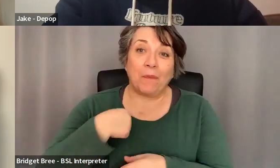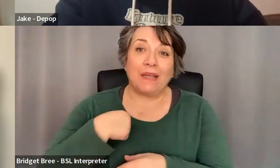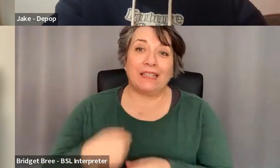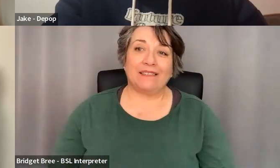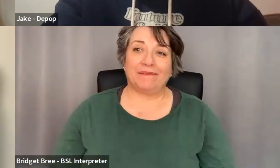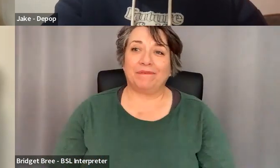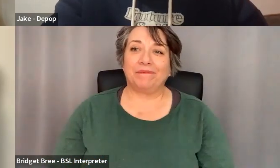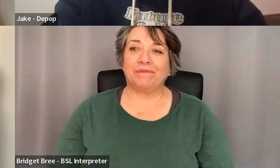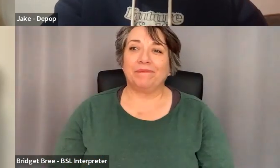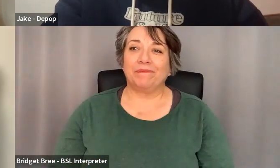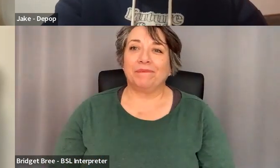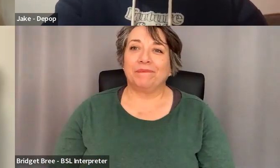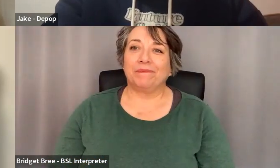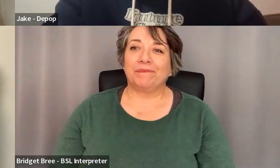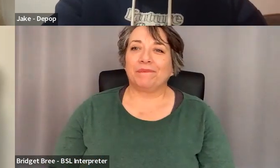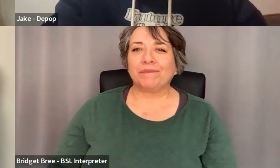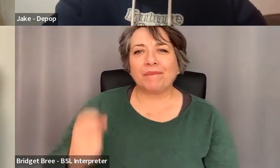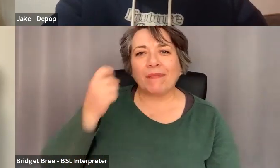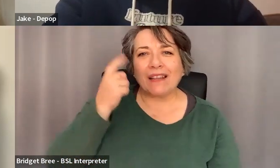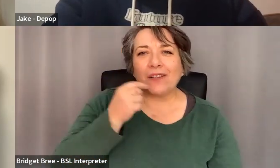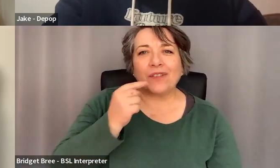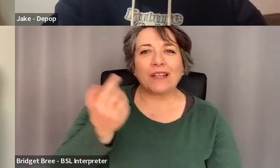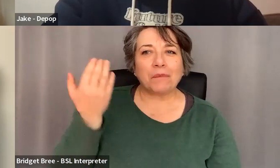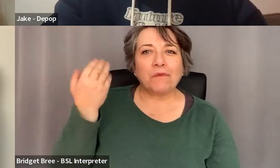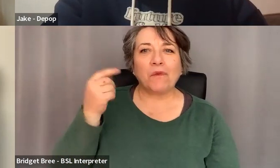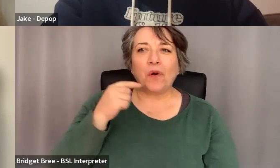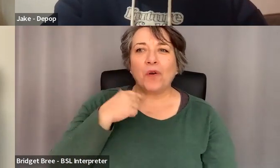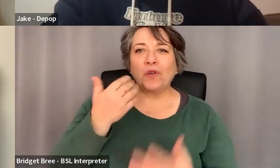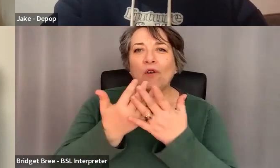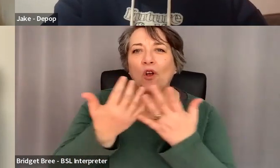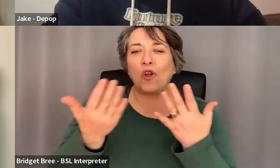Yeah, we said that quite a lot early on quite about you've got lots of roles that are flexible. You said earlier on you have a lot of roles that are flexible you